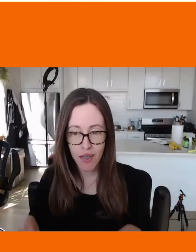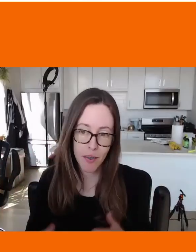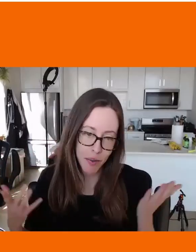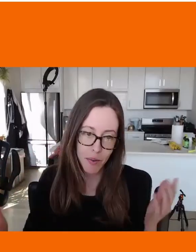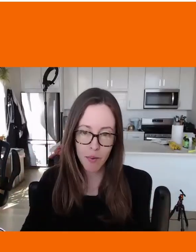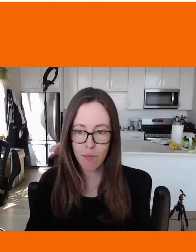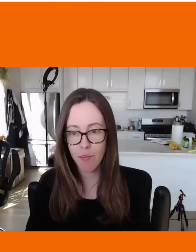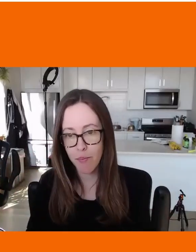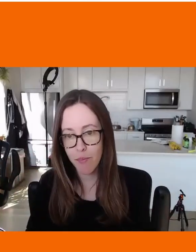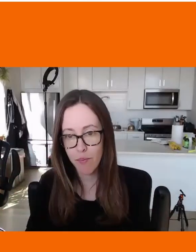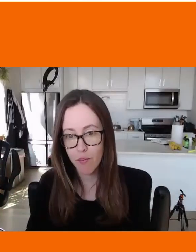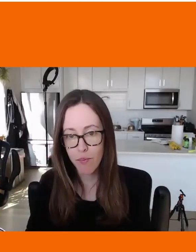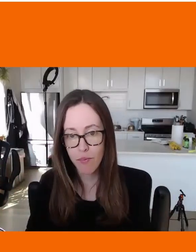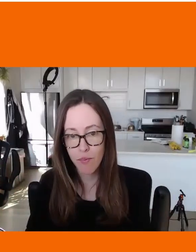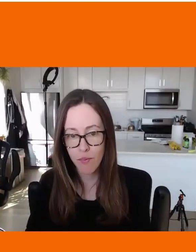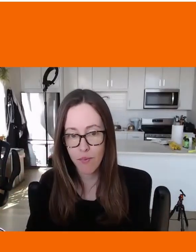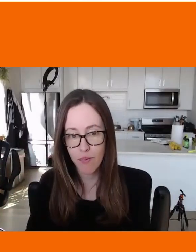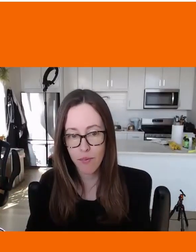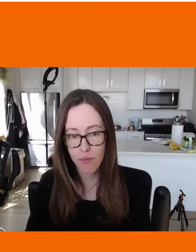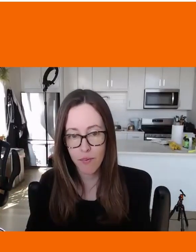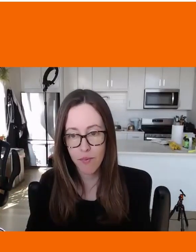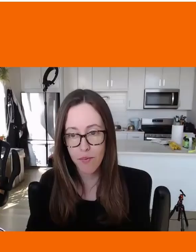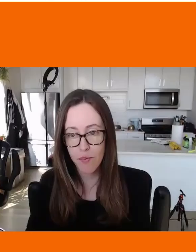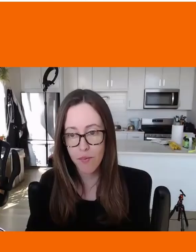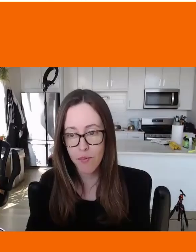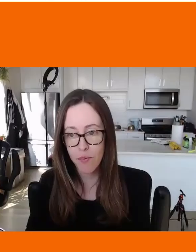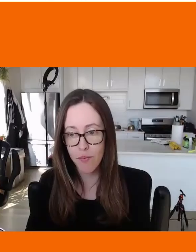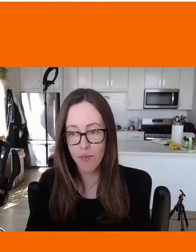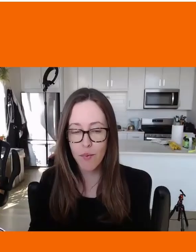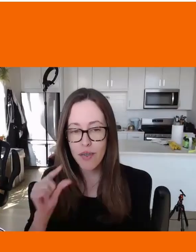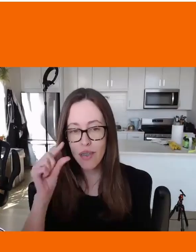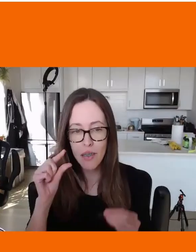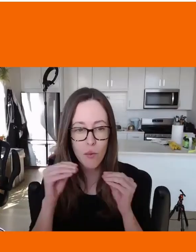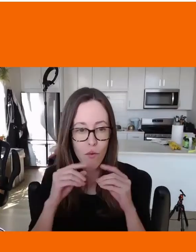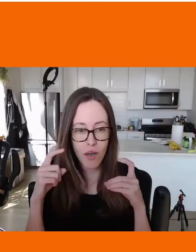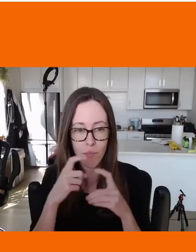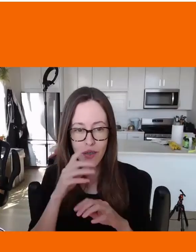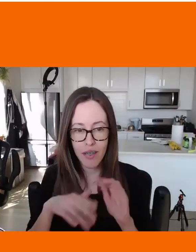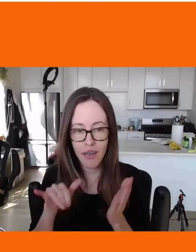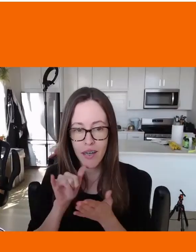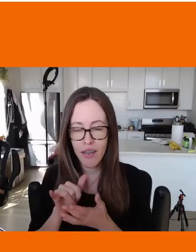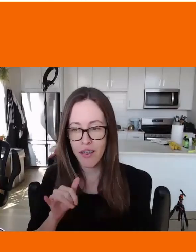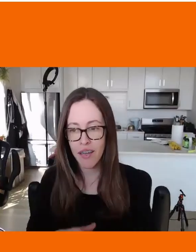That's it, A to Z. But it ended up being a little bit more